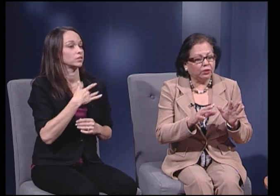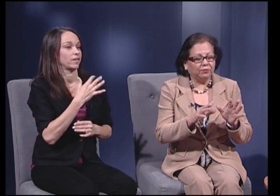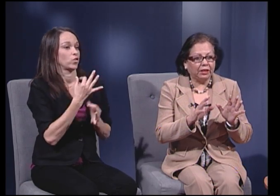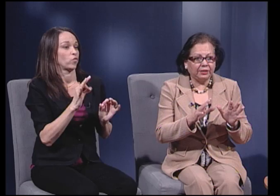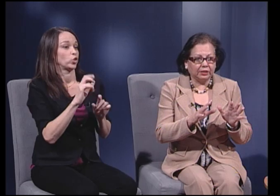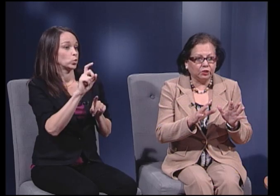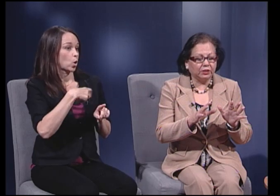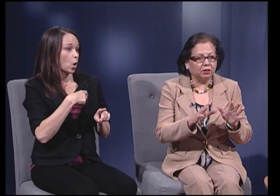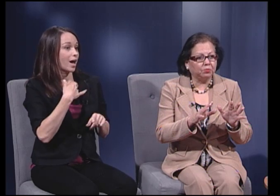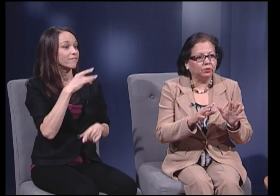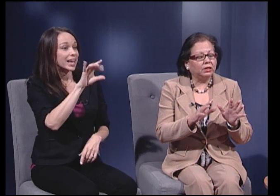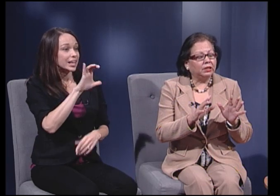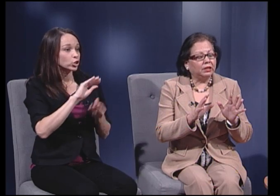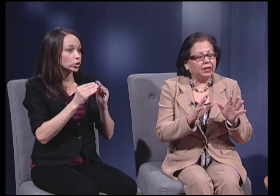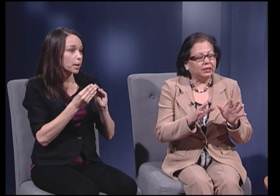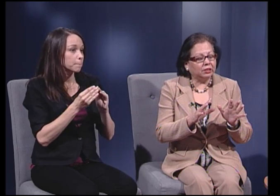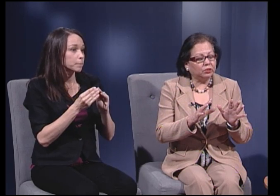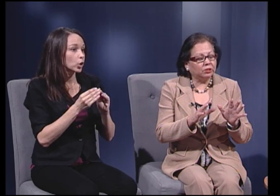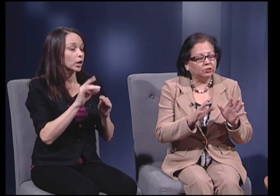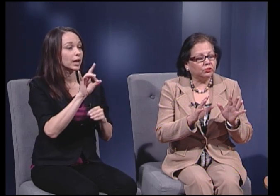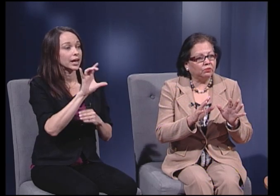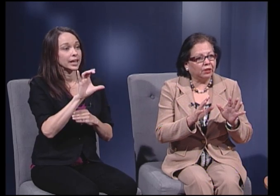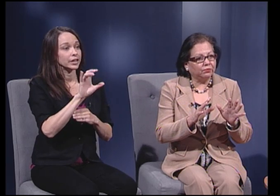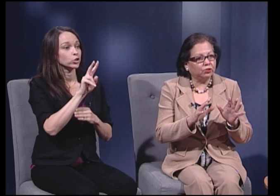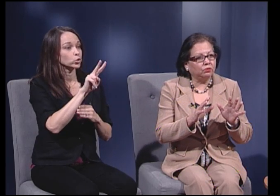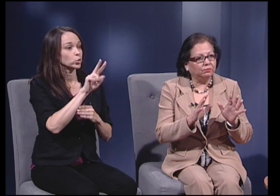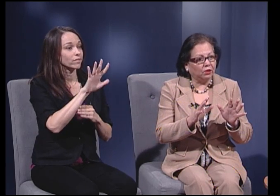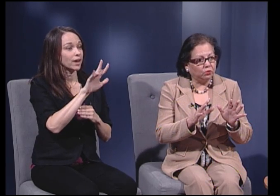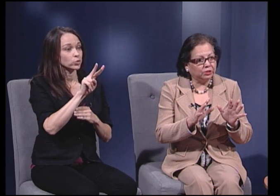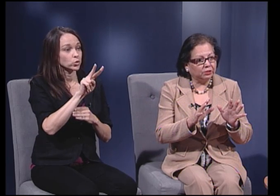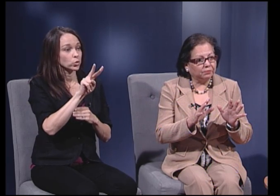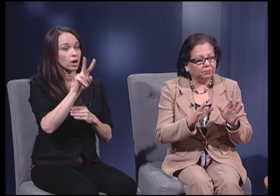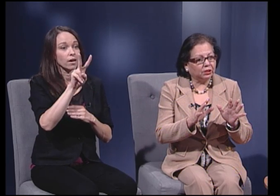We have an 800 number, 800-252-VOTE, okay.